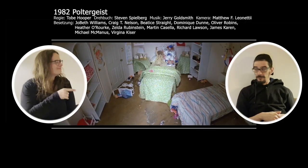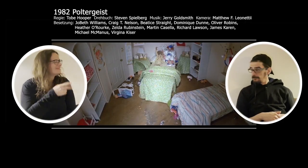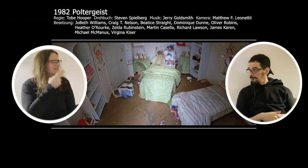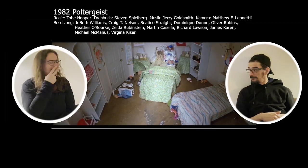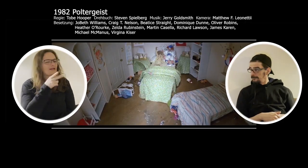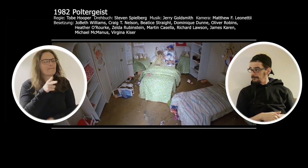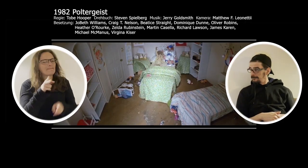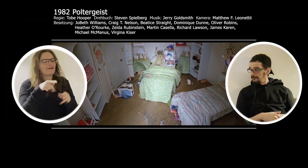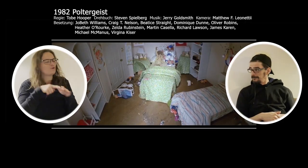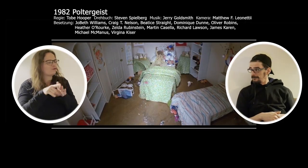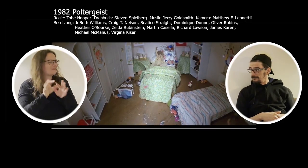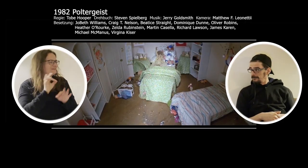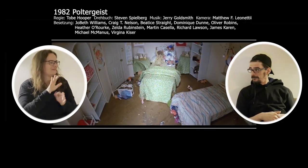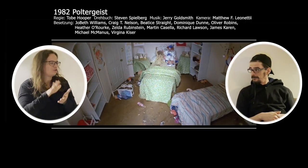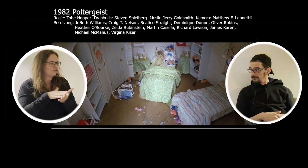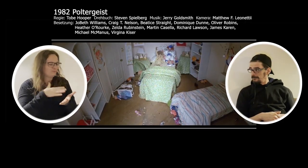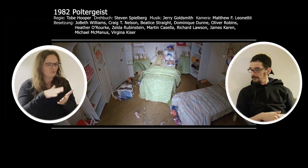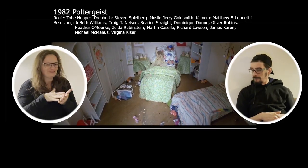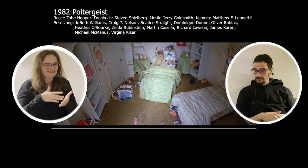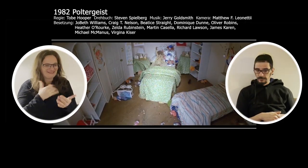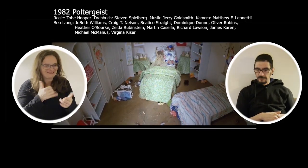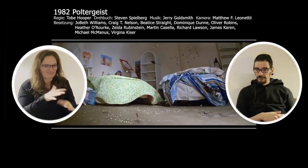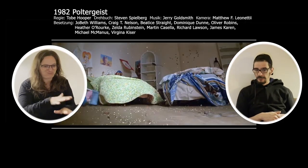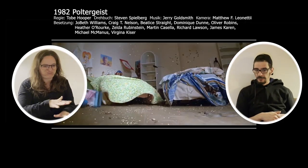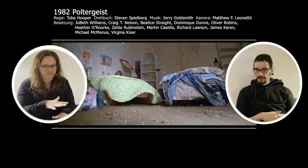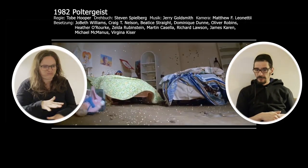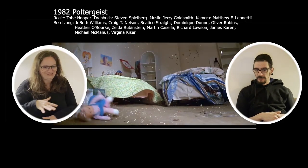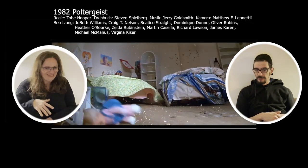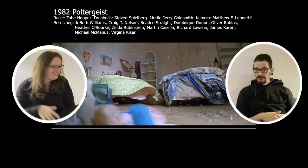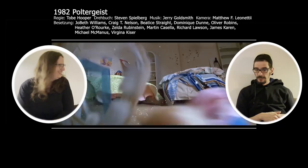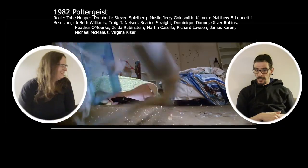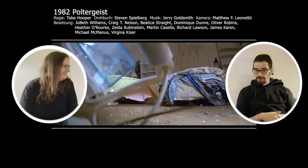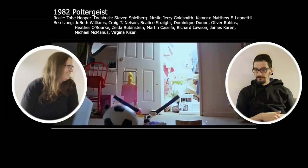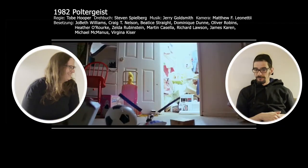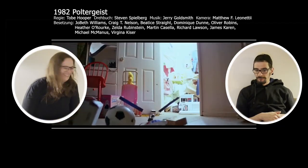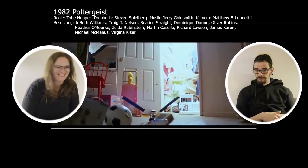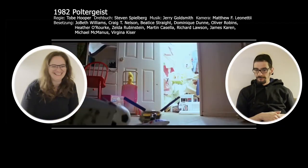I see that dirt has accumulated under the bed in the children's room. Now he is being sucked in.